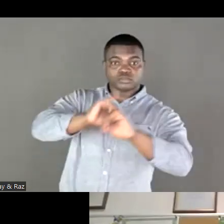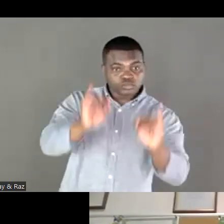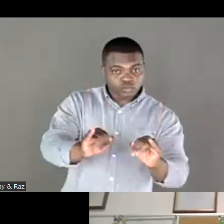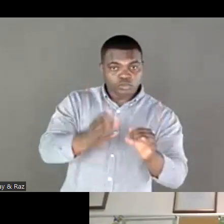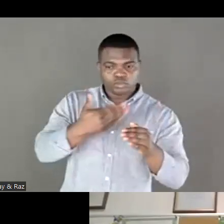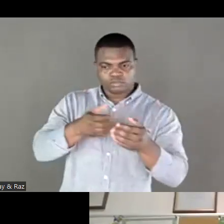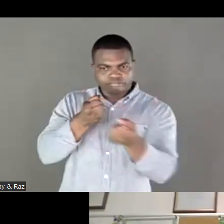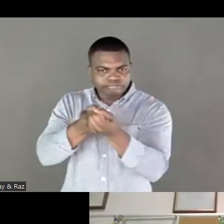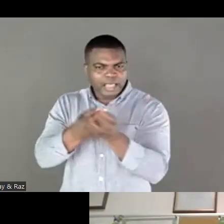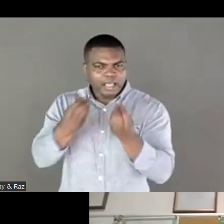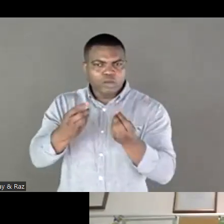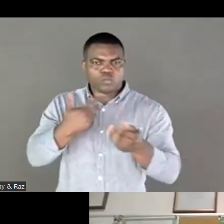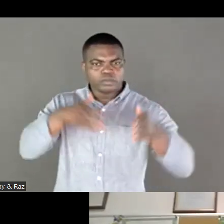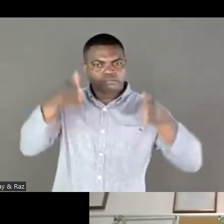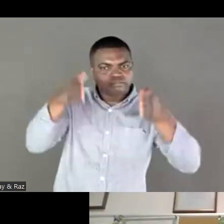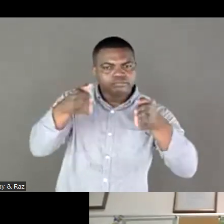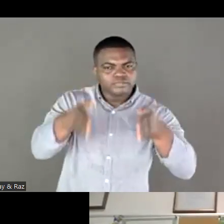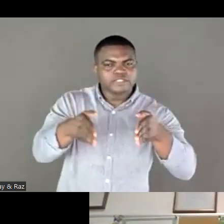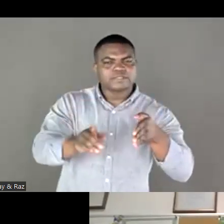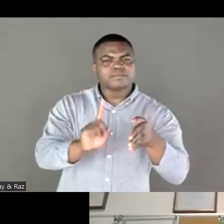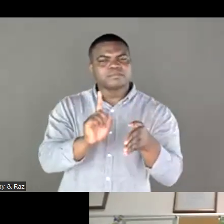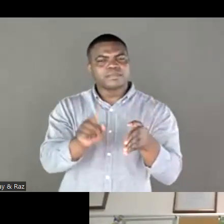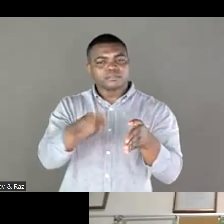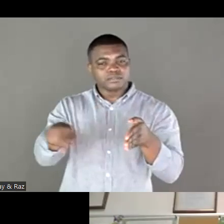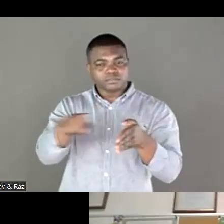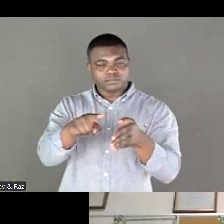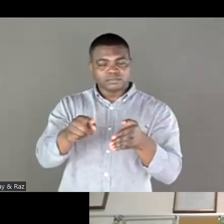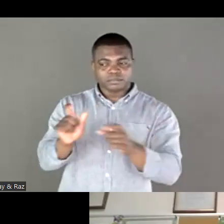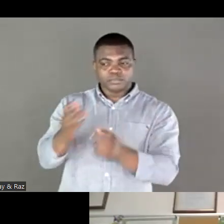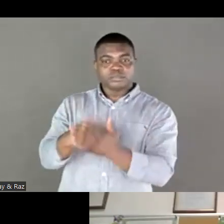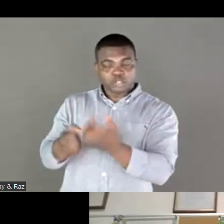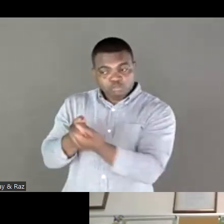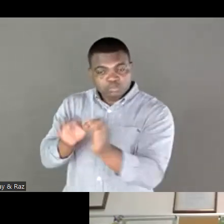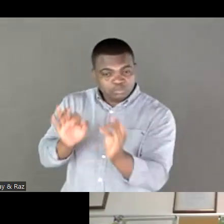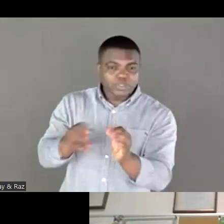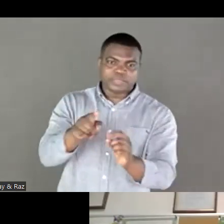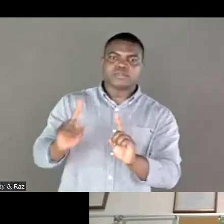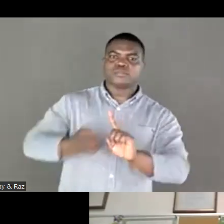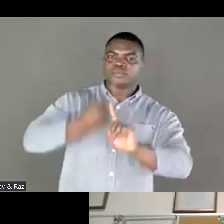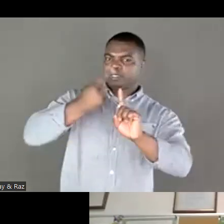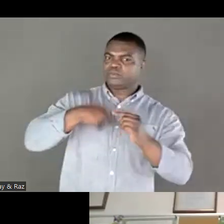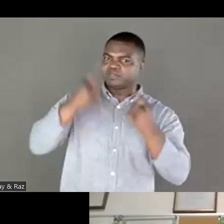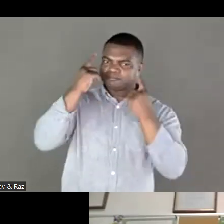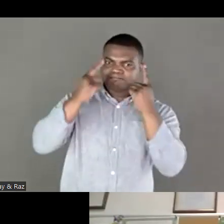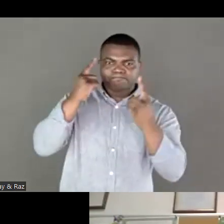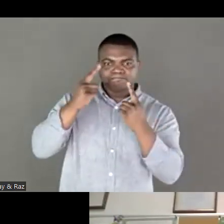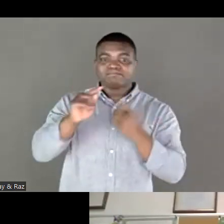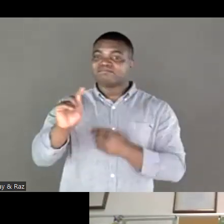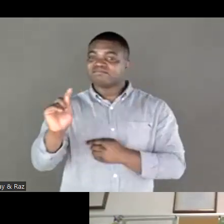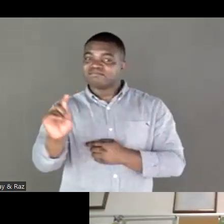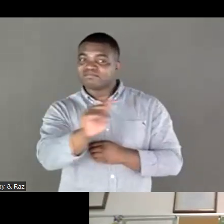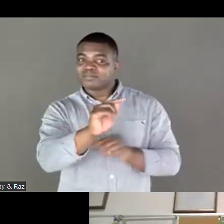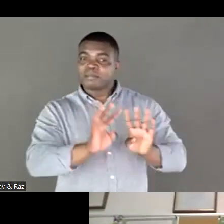There's a saying that national organizations serve as the providers, the sub providers